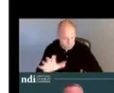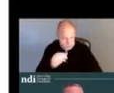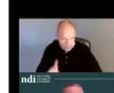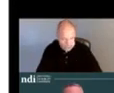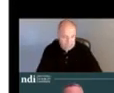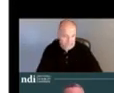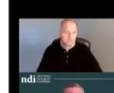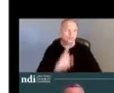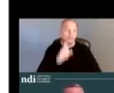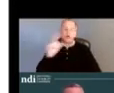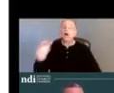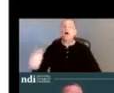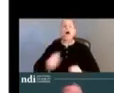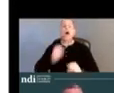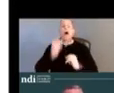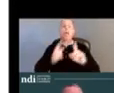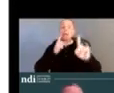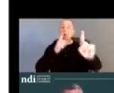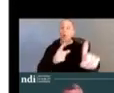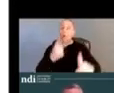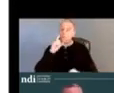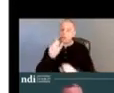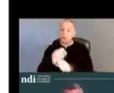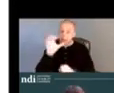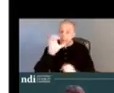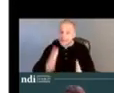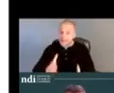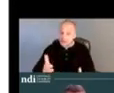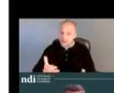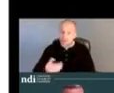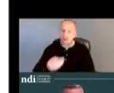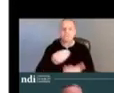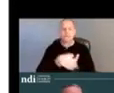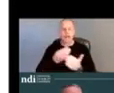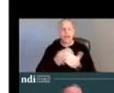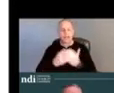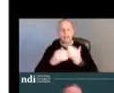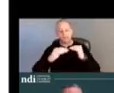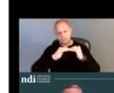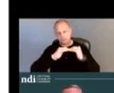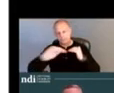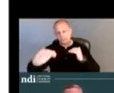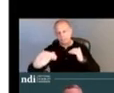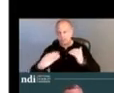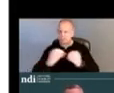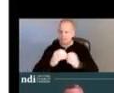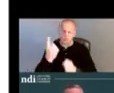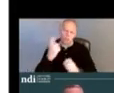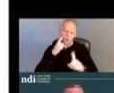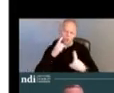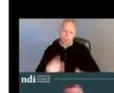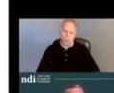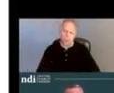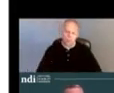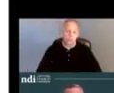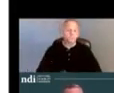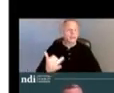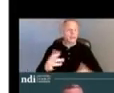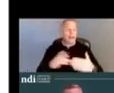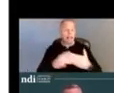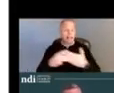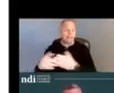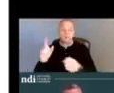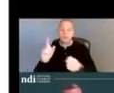goal that we're working for job seekers is financial stability. Which leads us to our